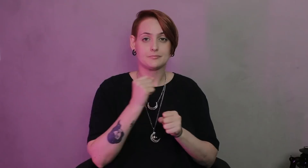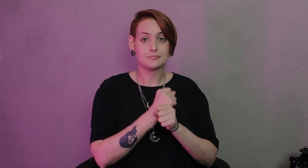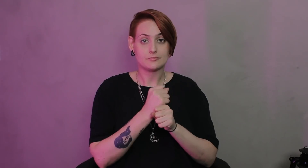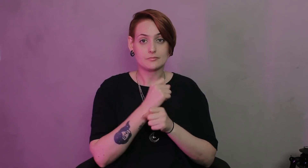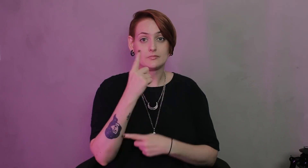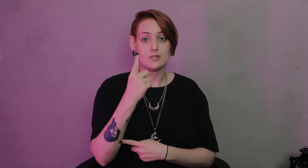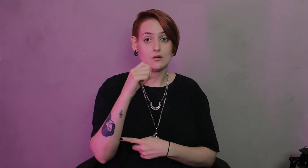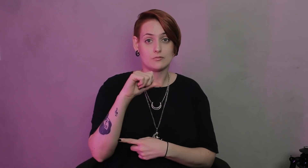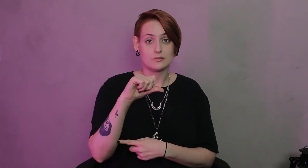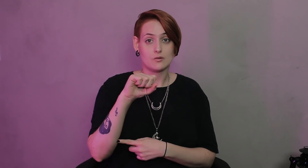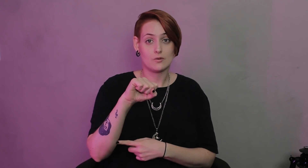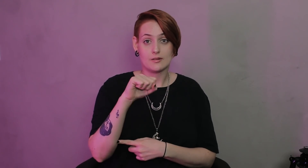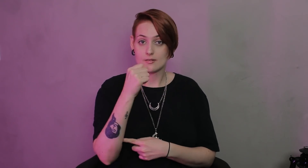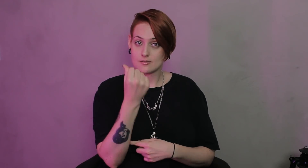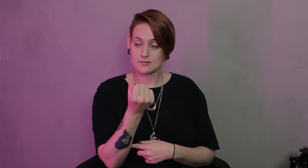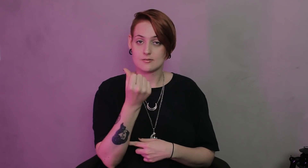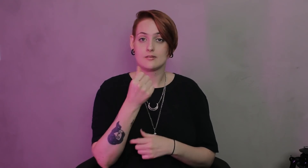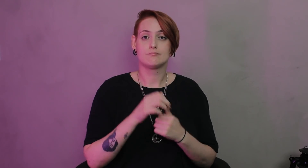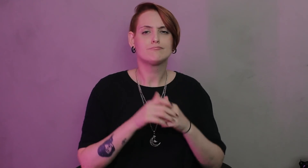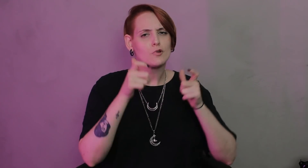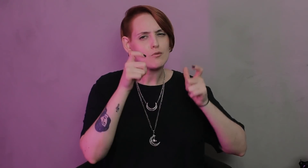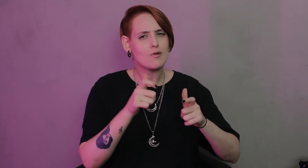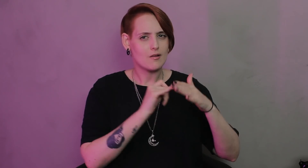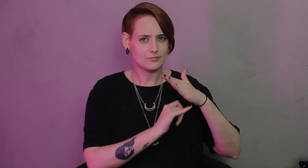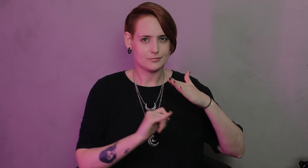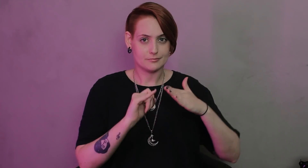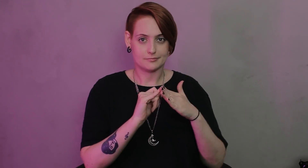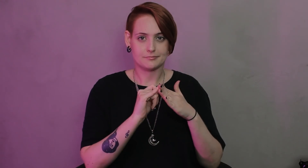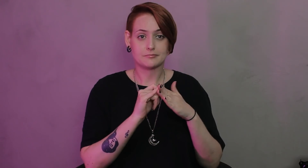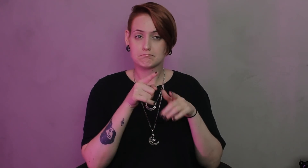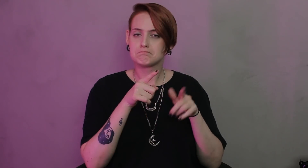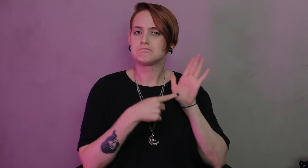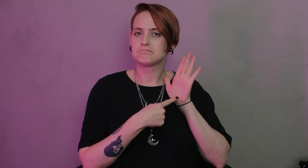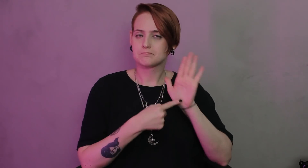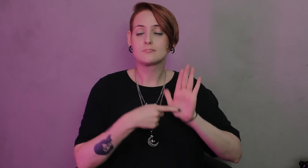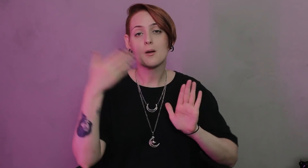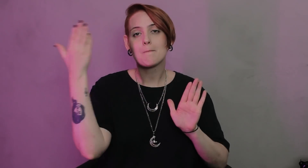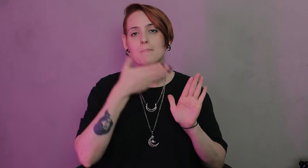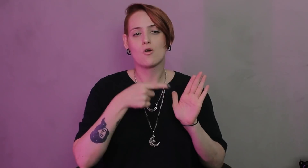In 1986, the institute proved